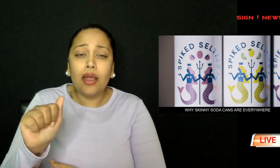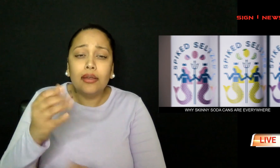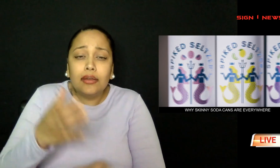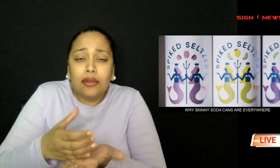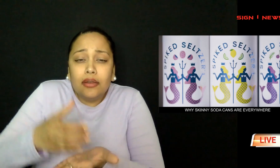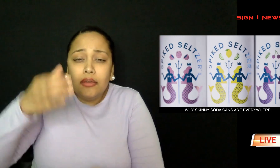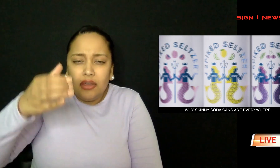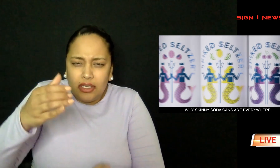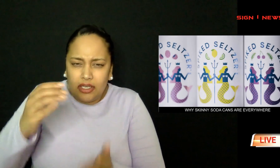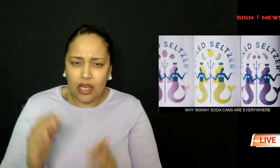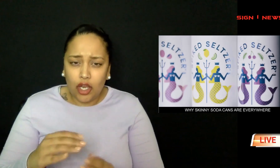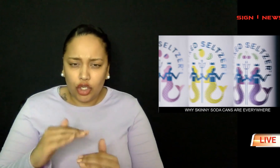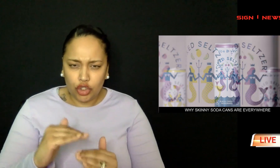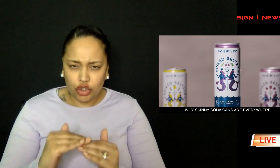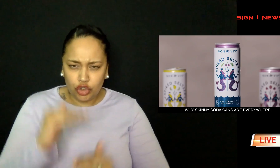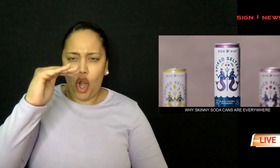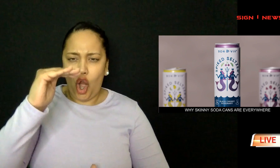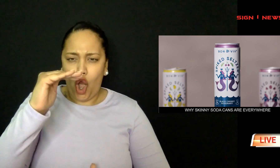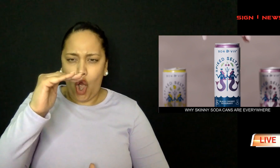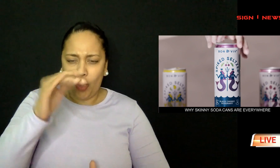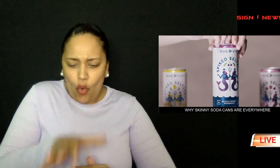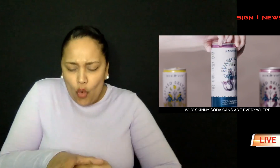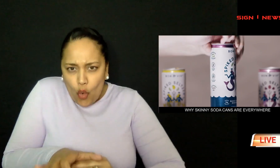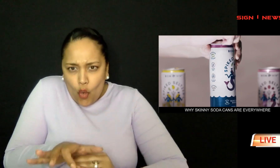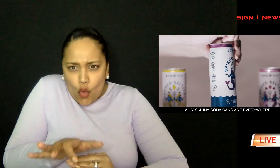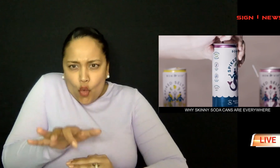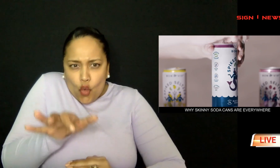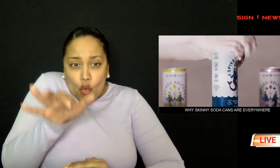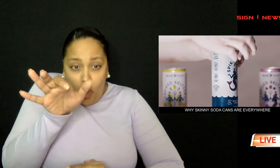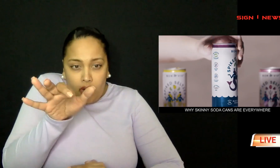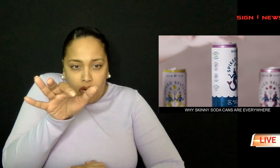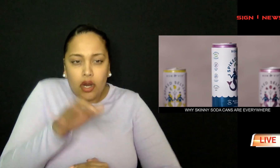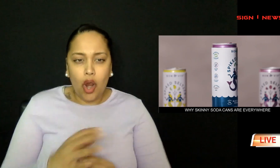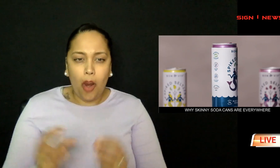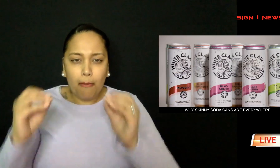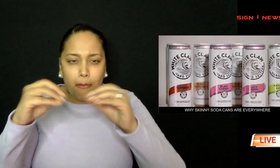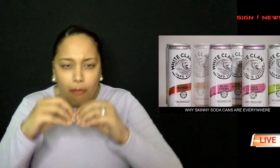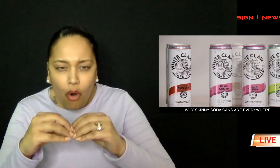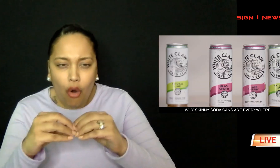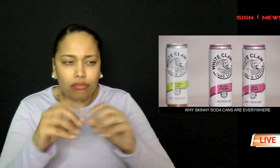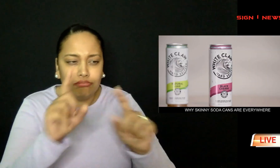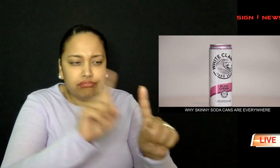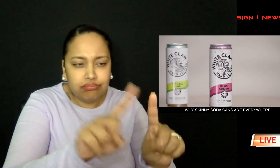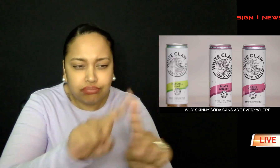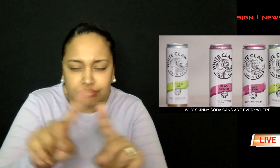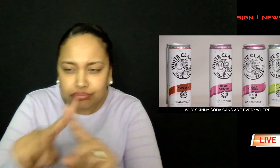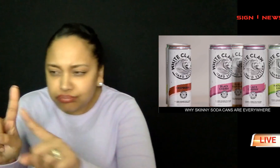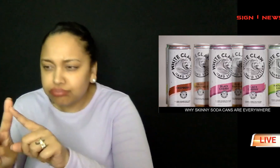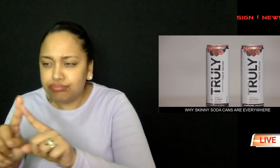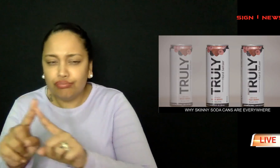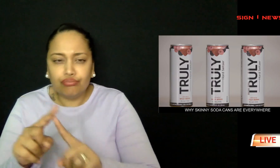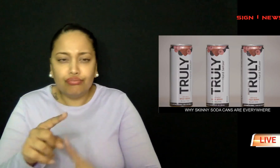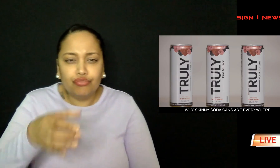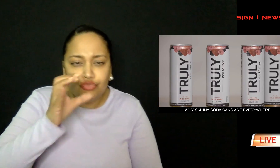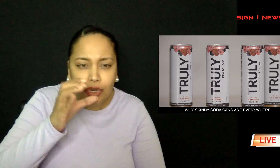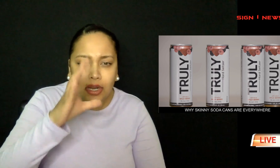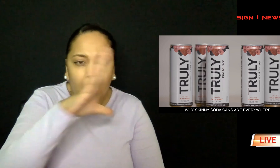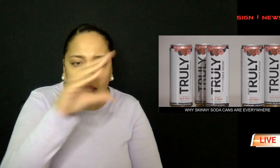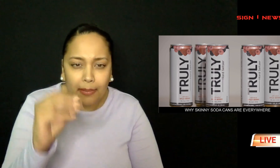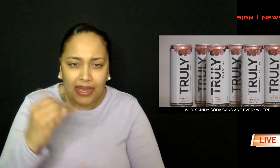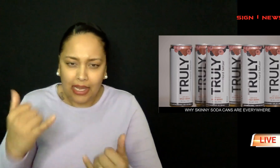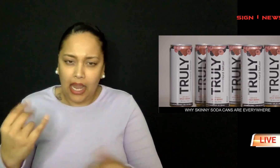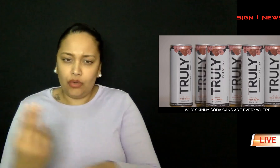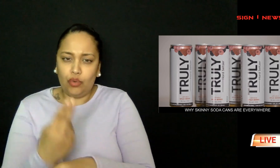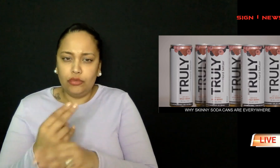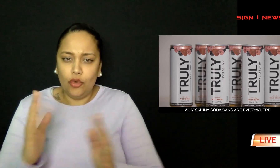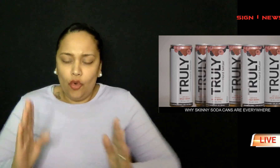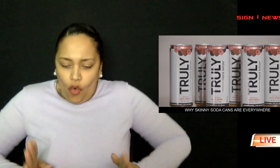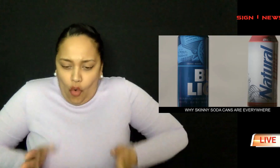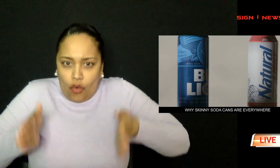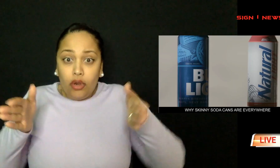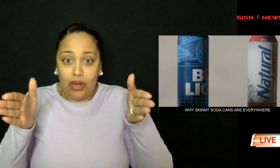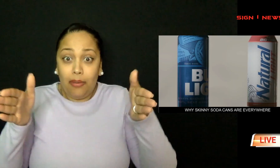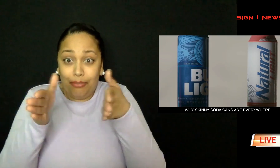have you noticed your soda cans have gotten taller and skinnier